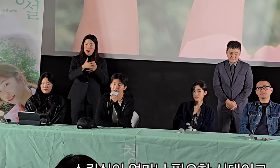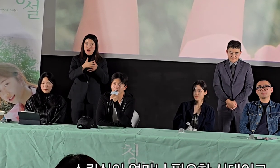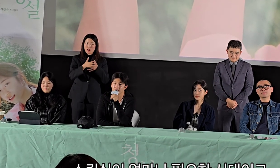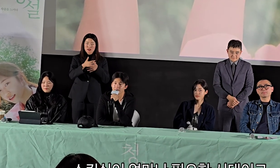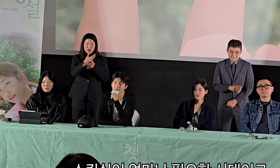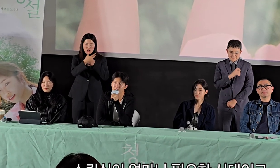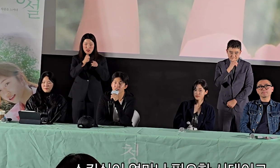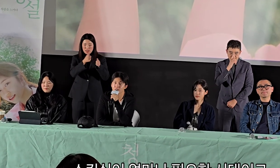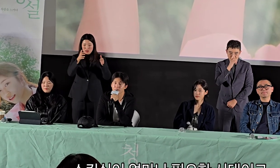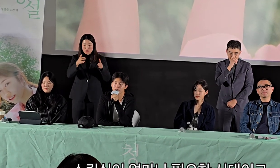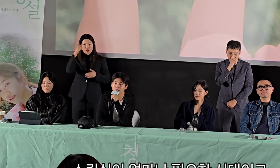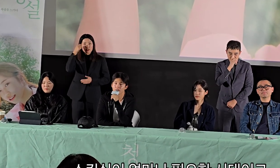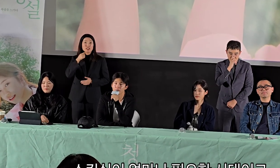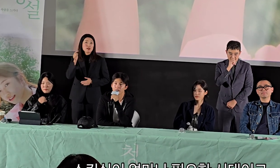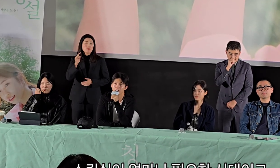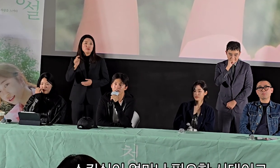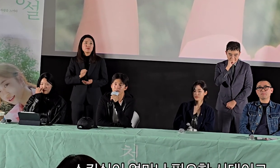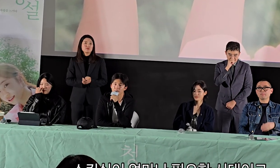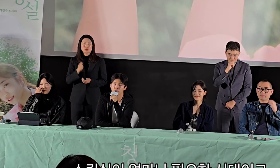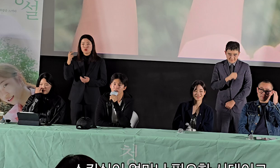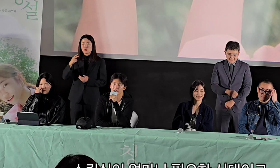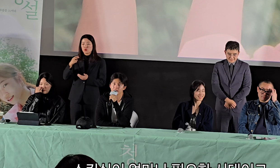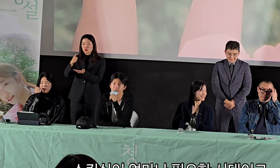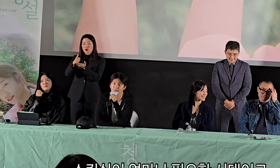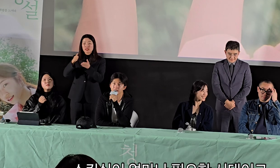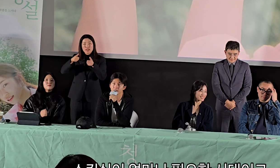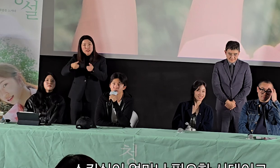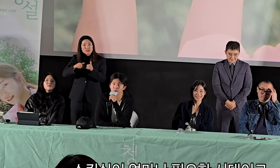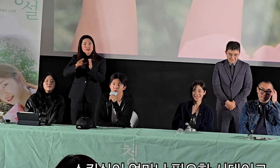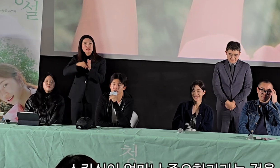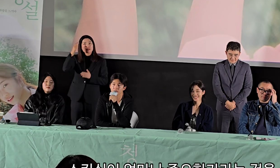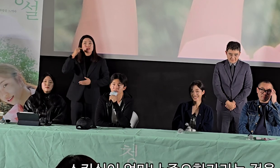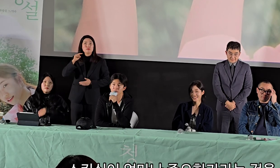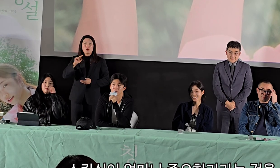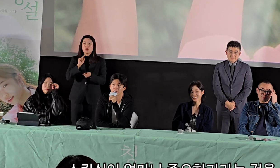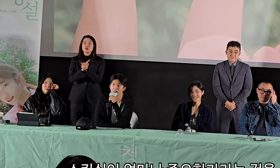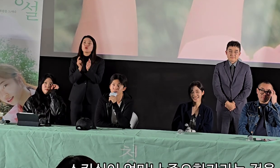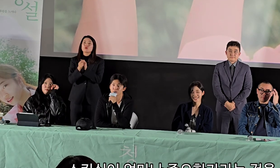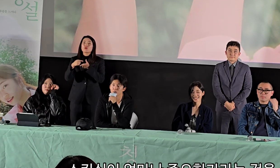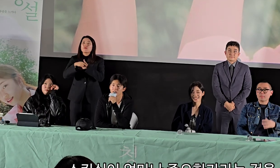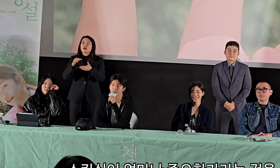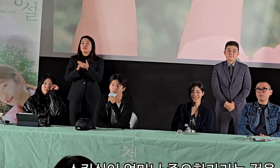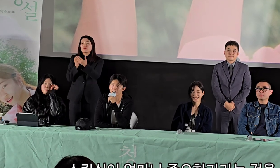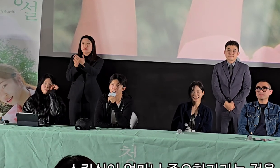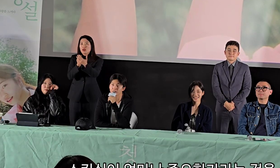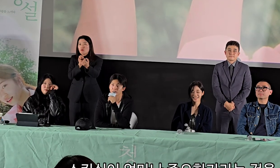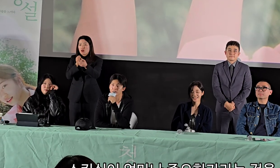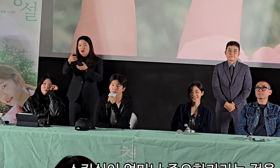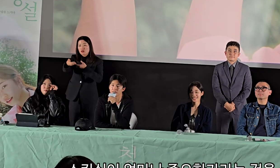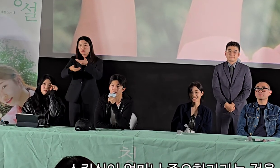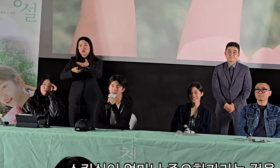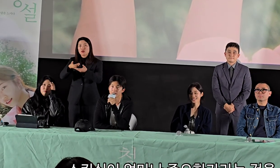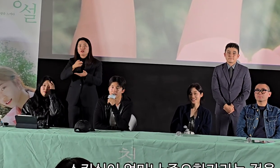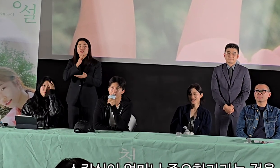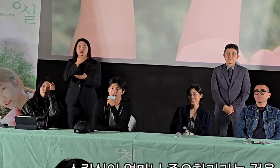I personally felt how much skinship is needed in this era